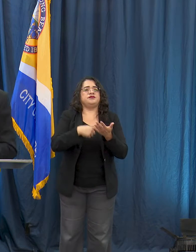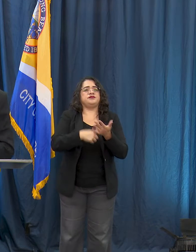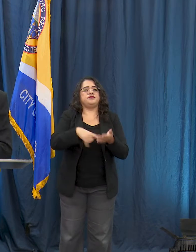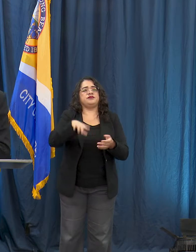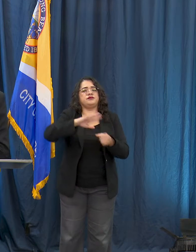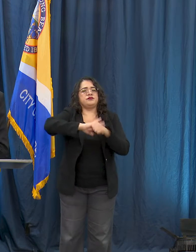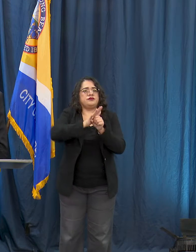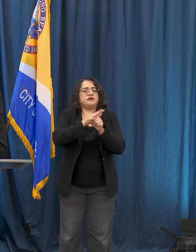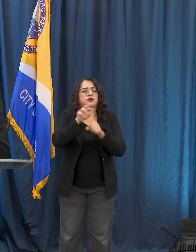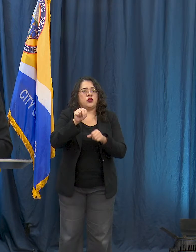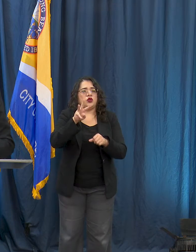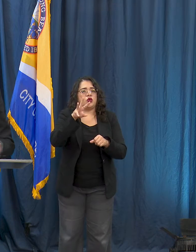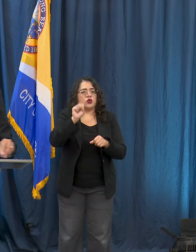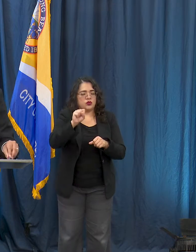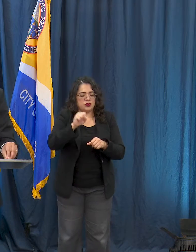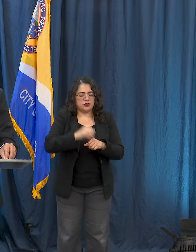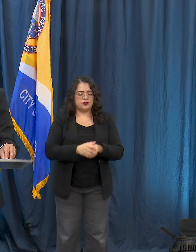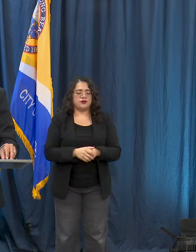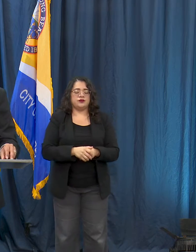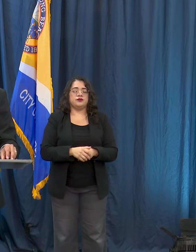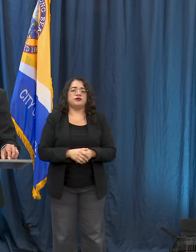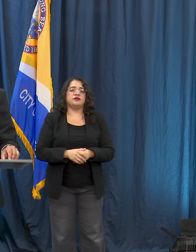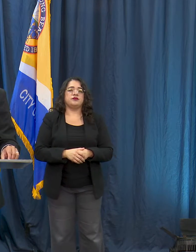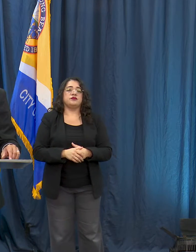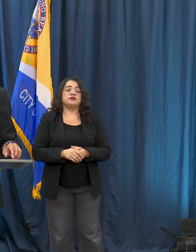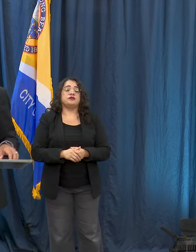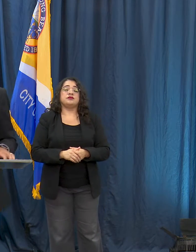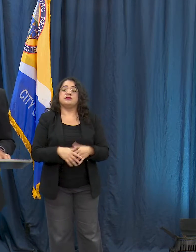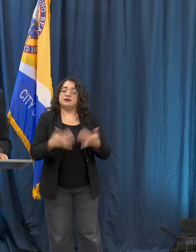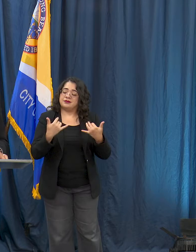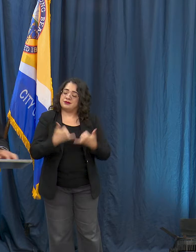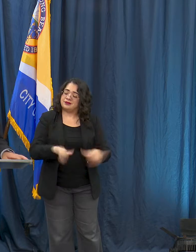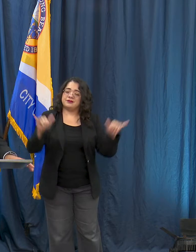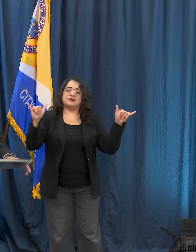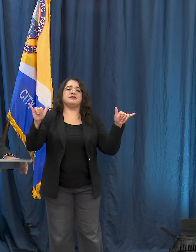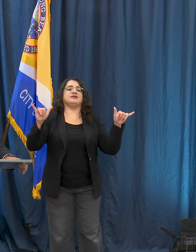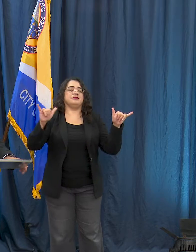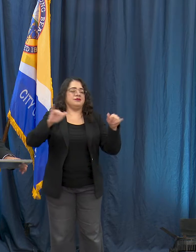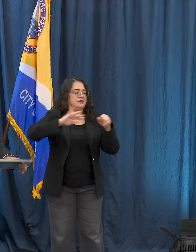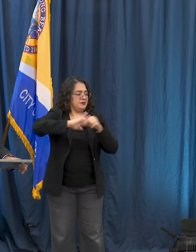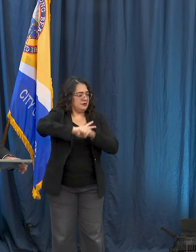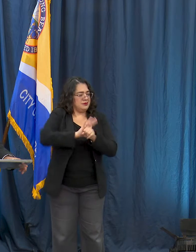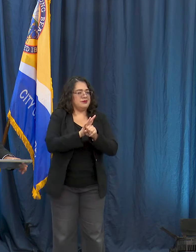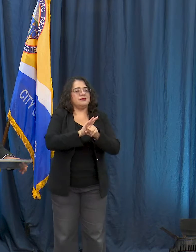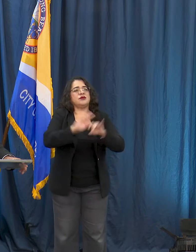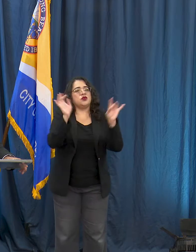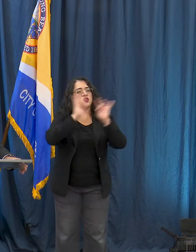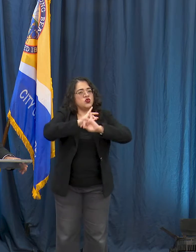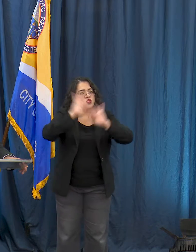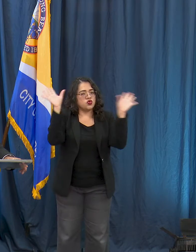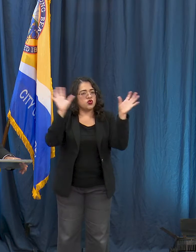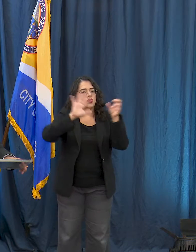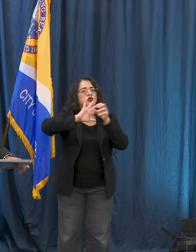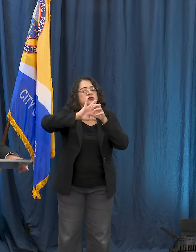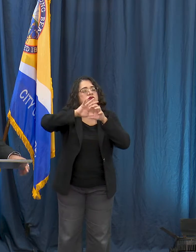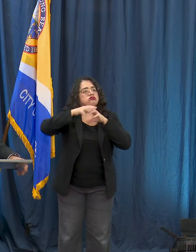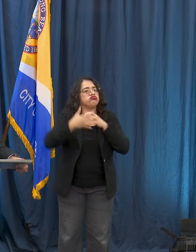saying that we absolutely have a crisis in this country, as it relates to racial justice